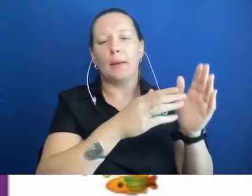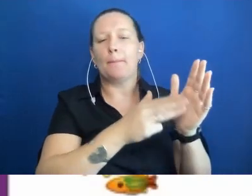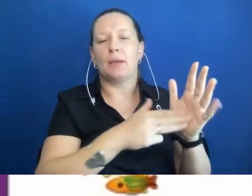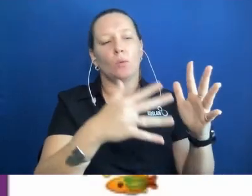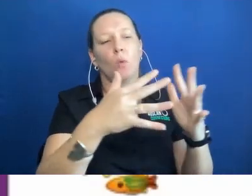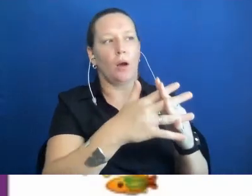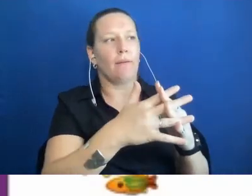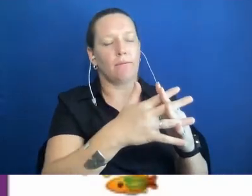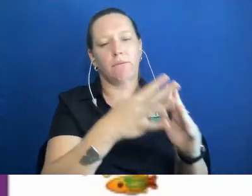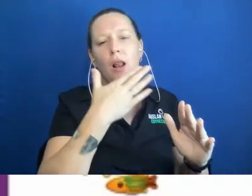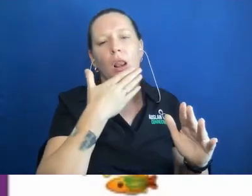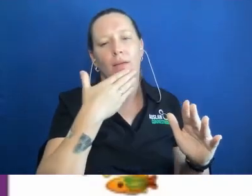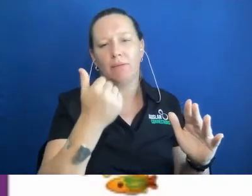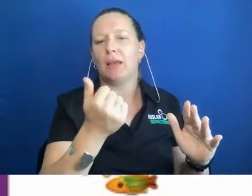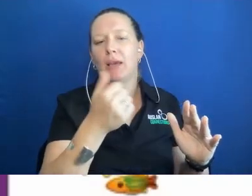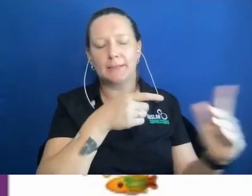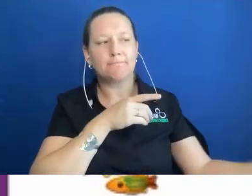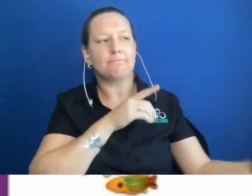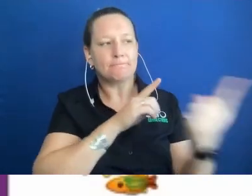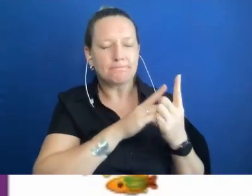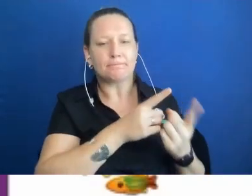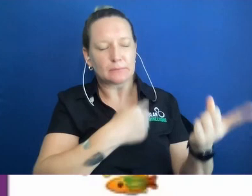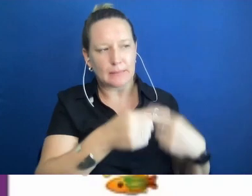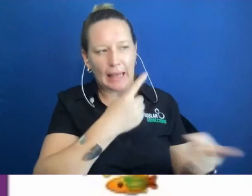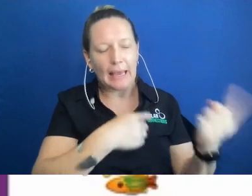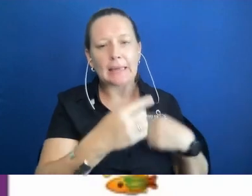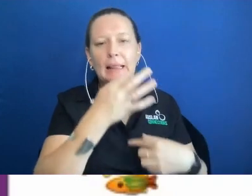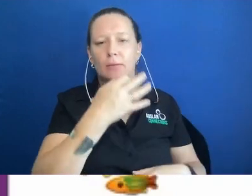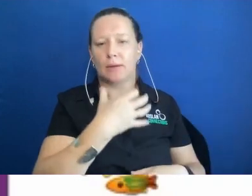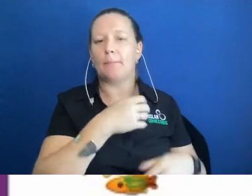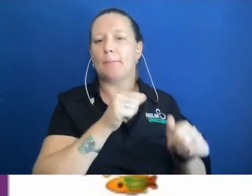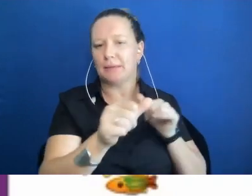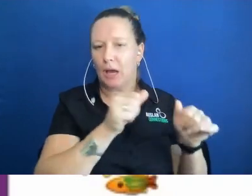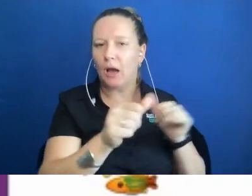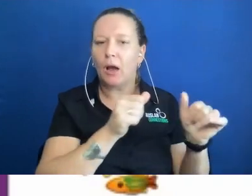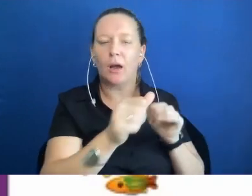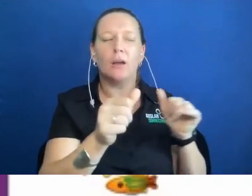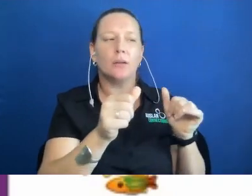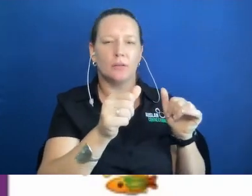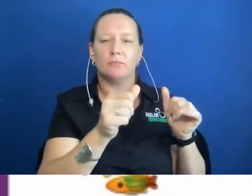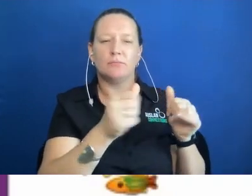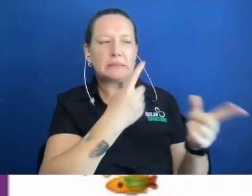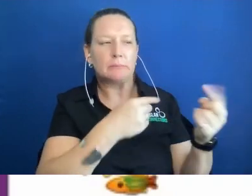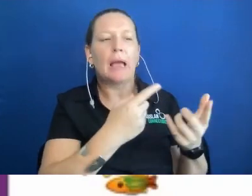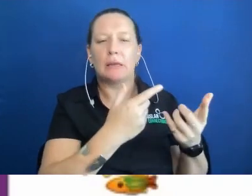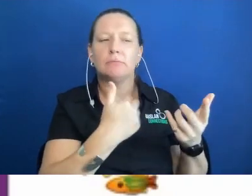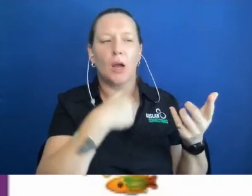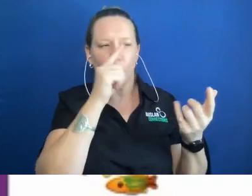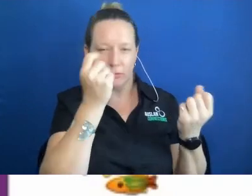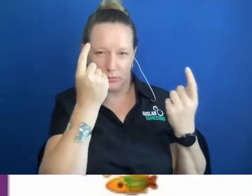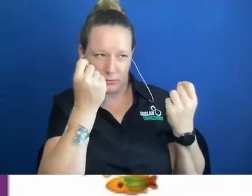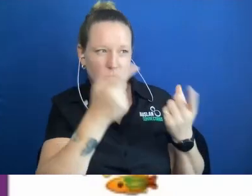and explained it a bit better and in common terms and she also asked if I would like her to explain